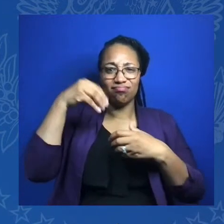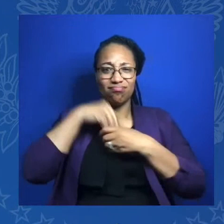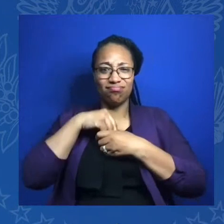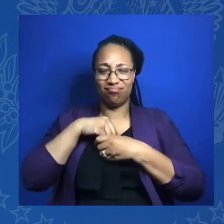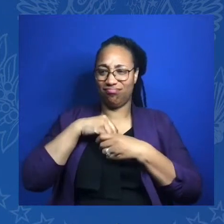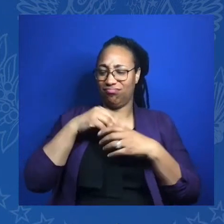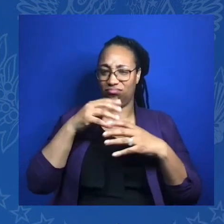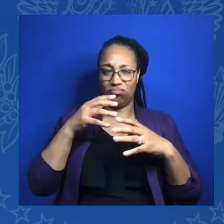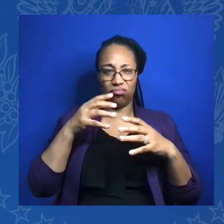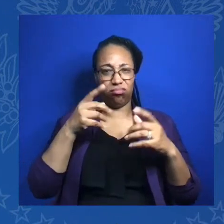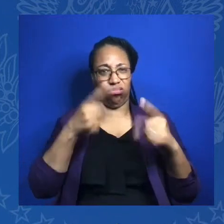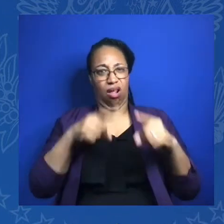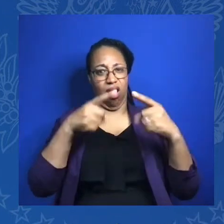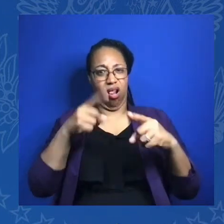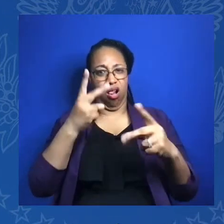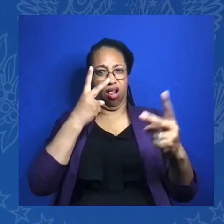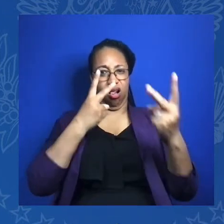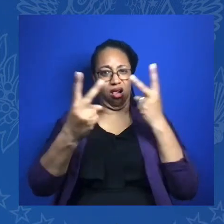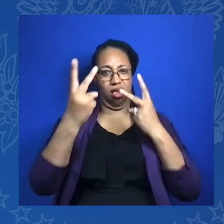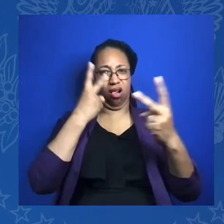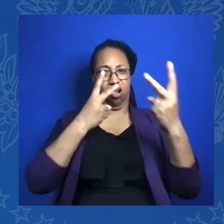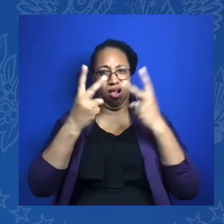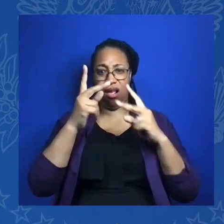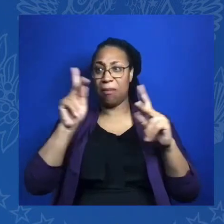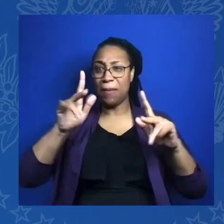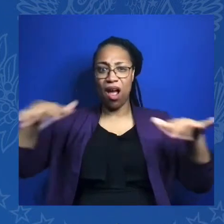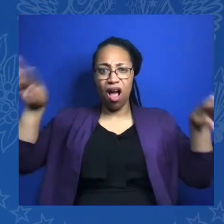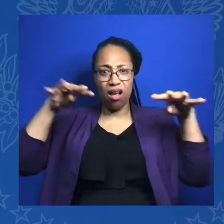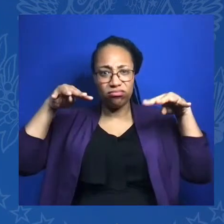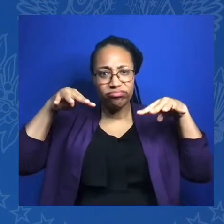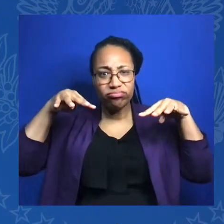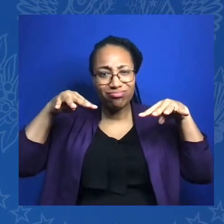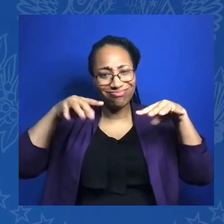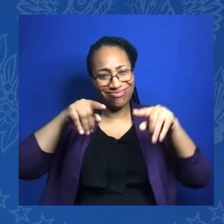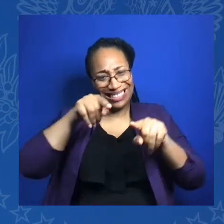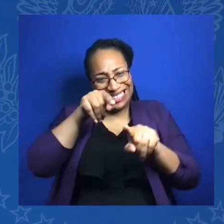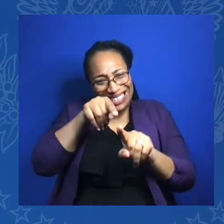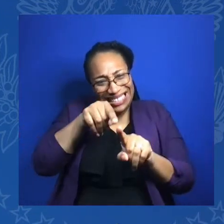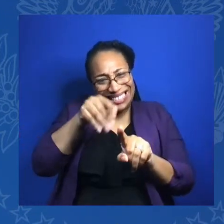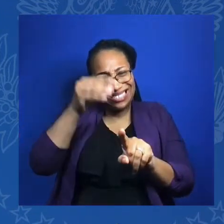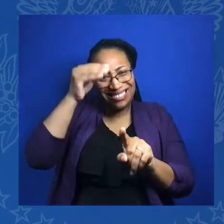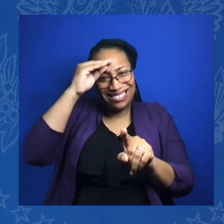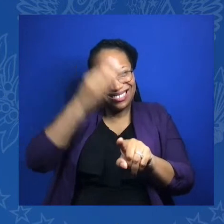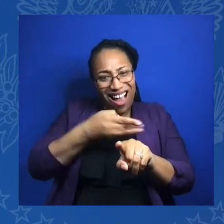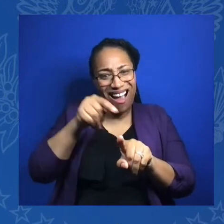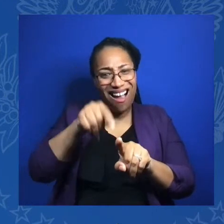be the means by which he was transported. She said, "Let the people see what I've seen."